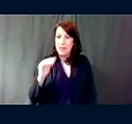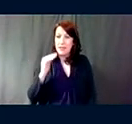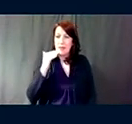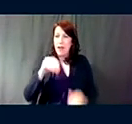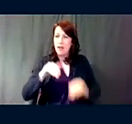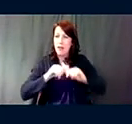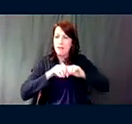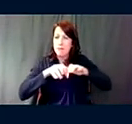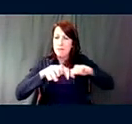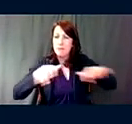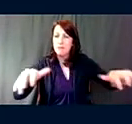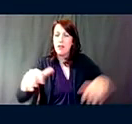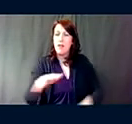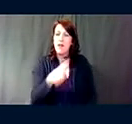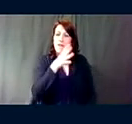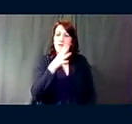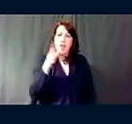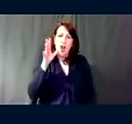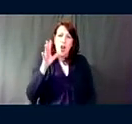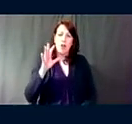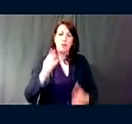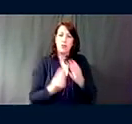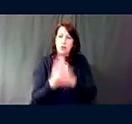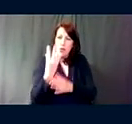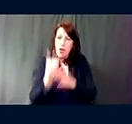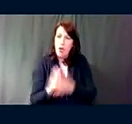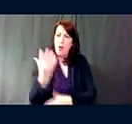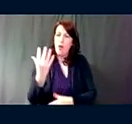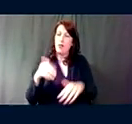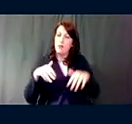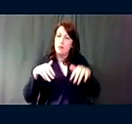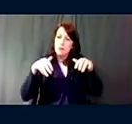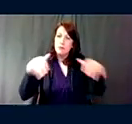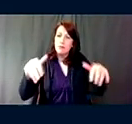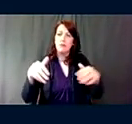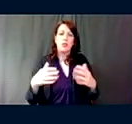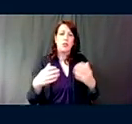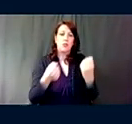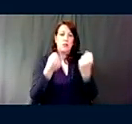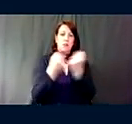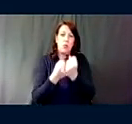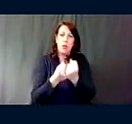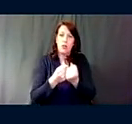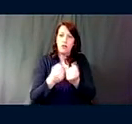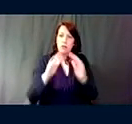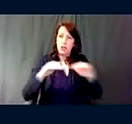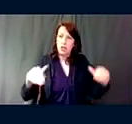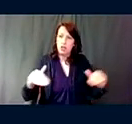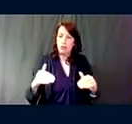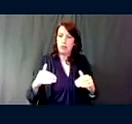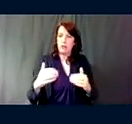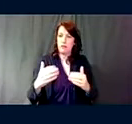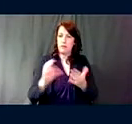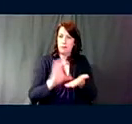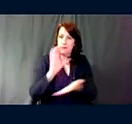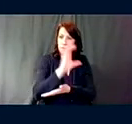PEOPLE IN SUPPORT THEMSELVES, PERVASIVE, PEOPLE WOULD GROW TOBACCO TO SUPPORT THEIR CHILDREN'S COLLEGE EDUCATION OR